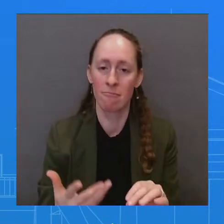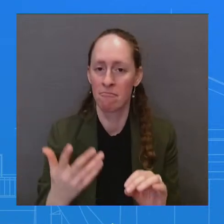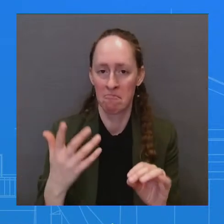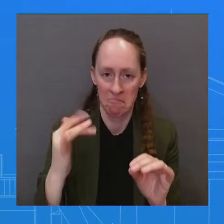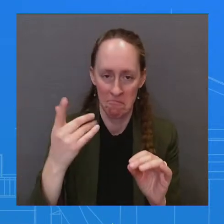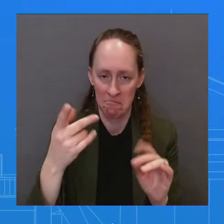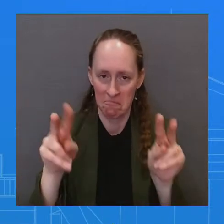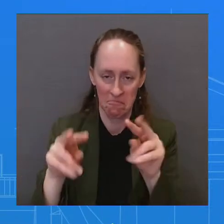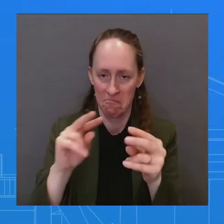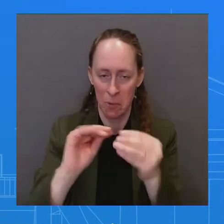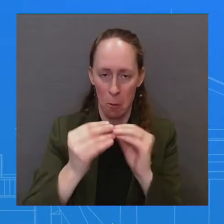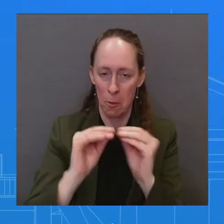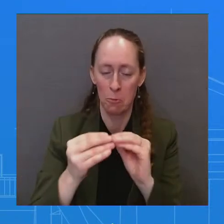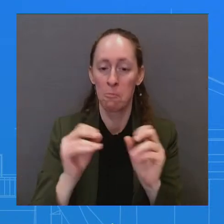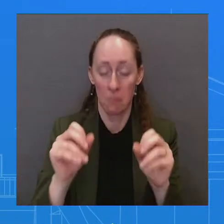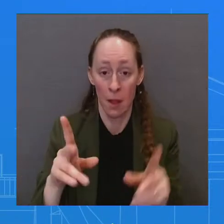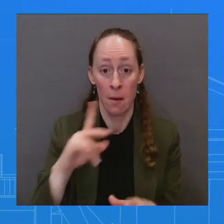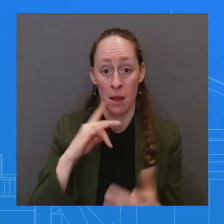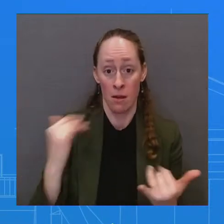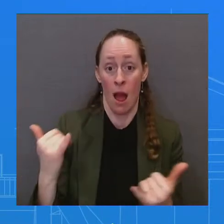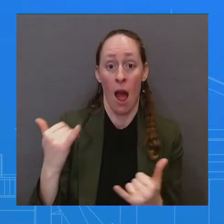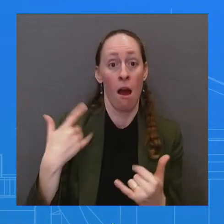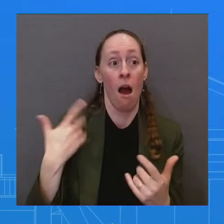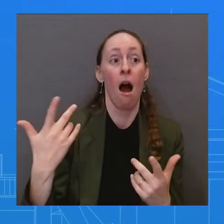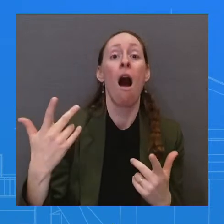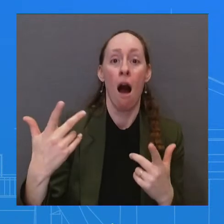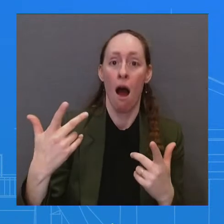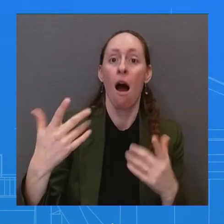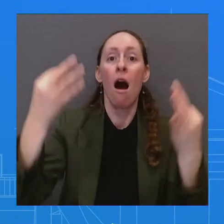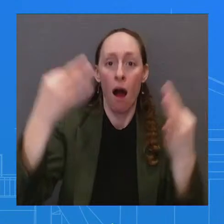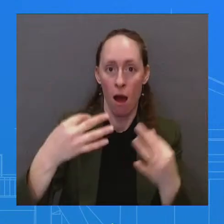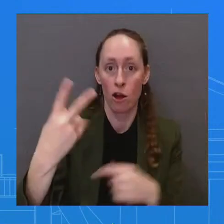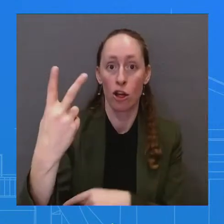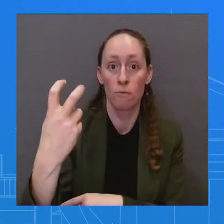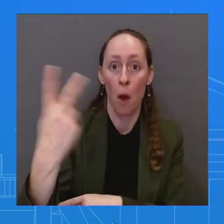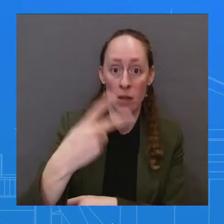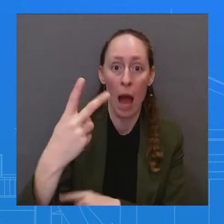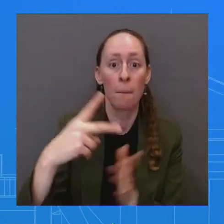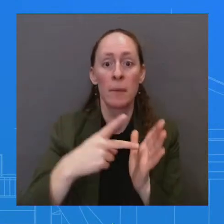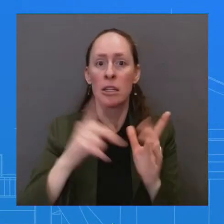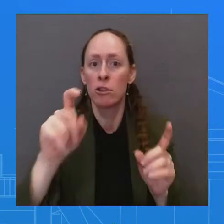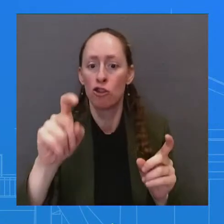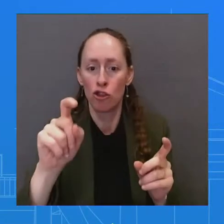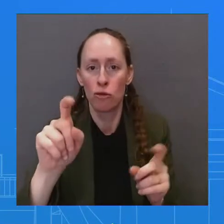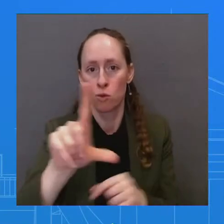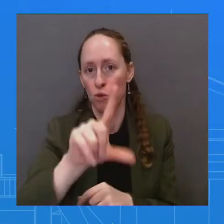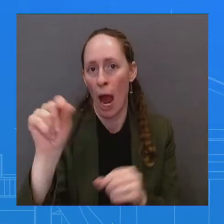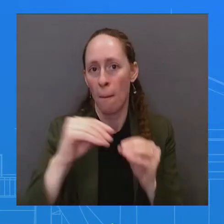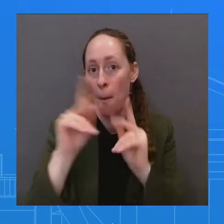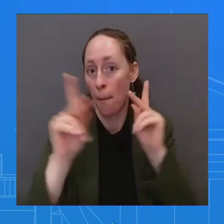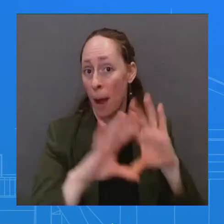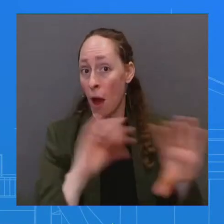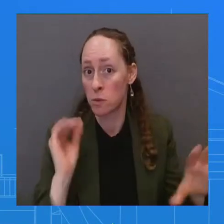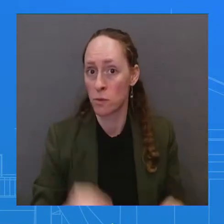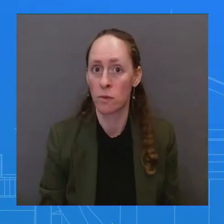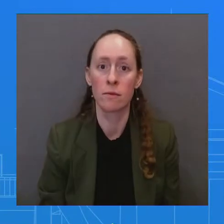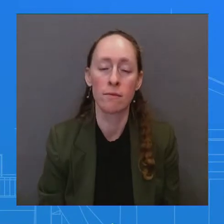And so, we'll see how that shakes out. The Press: And then, finally, what does the two-day extension mean for getting more aid into Gaza? And what will you -- what will the U.S.